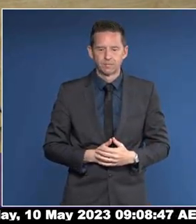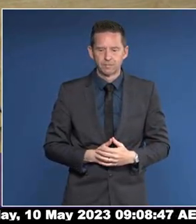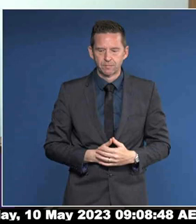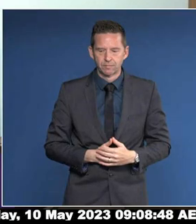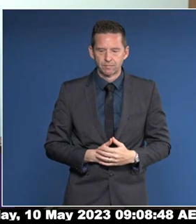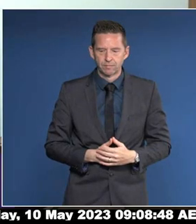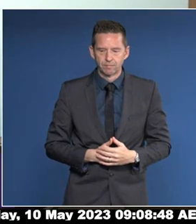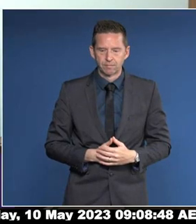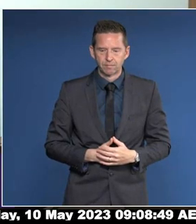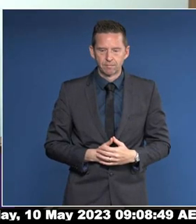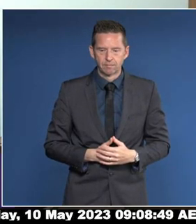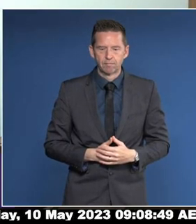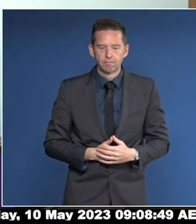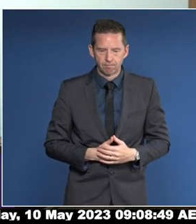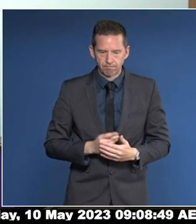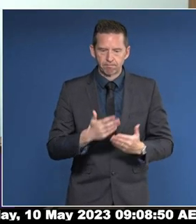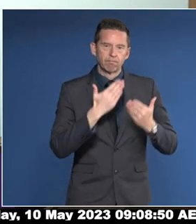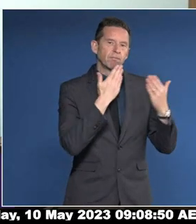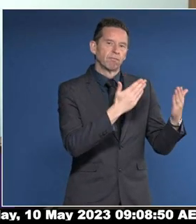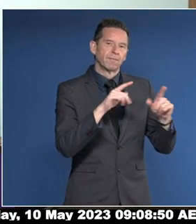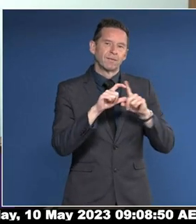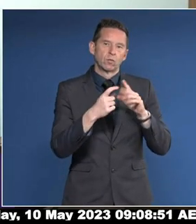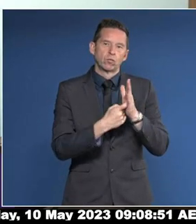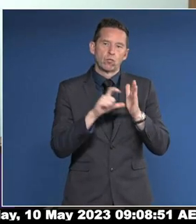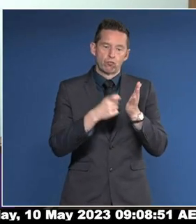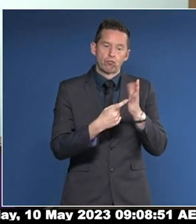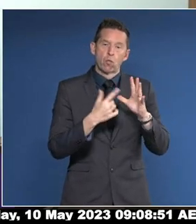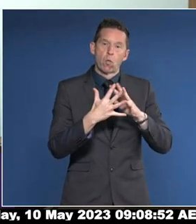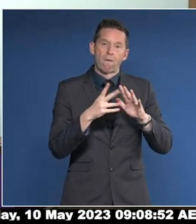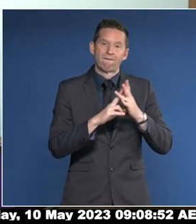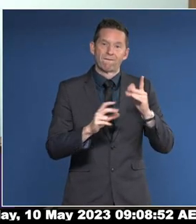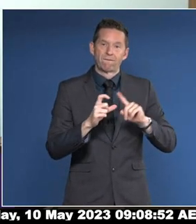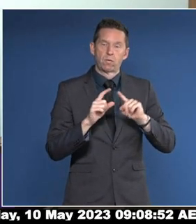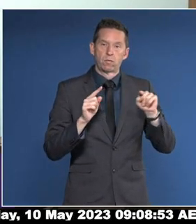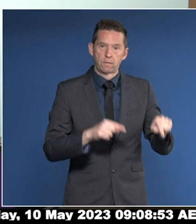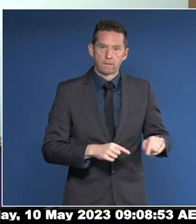Dr Crawford, thank you for coming and for providing your forthcoming evidence and also